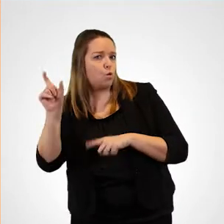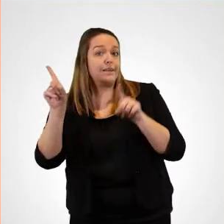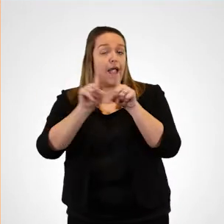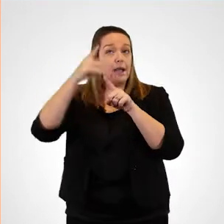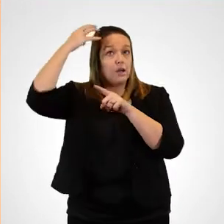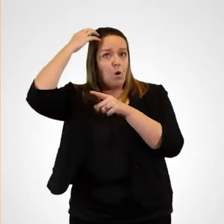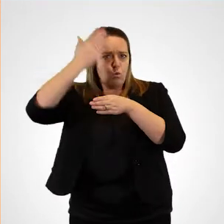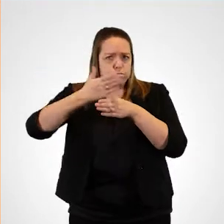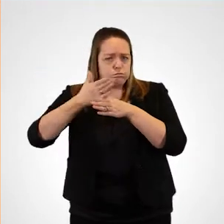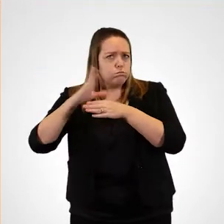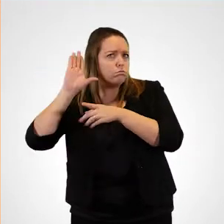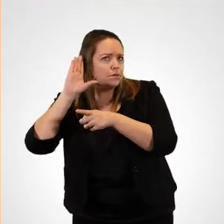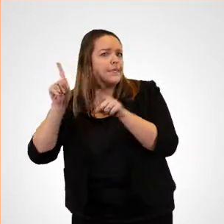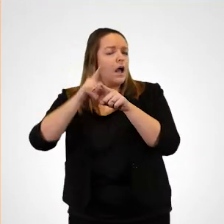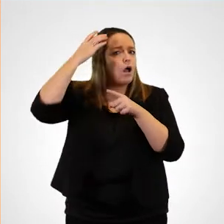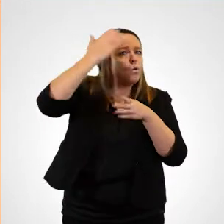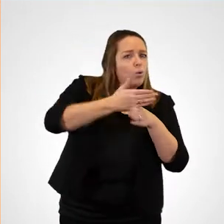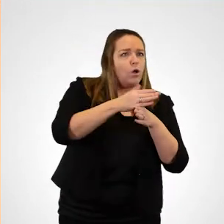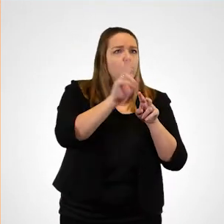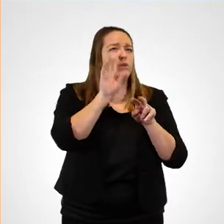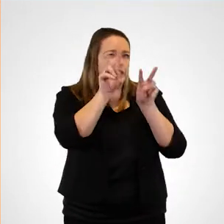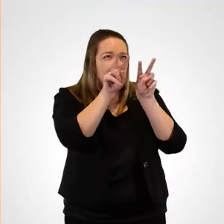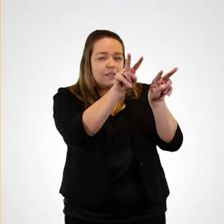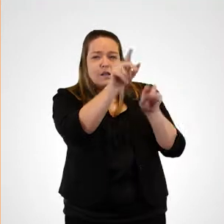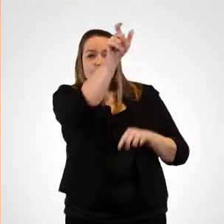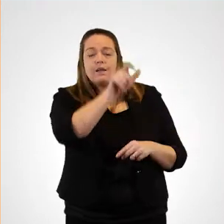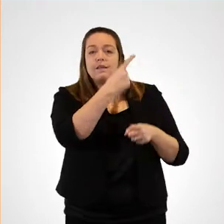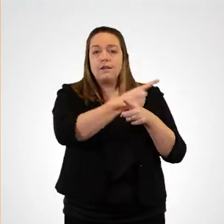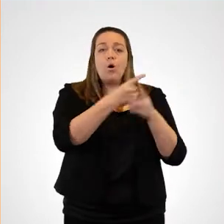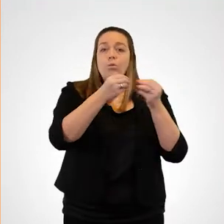and actually seeing the same word being spoken with no sound